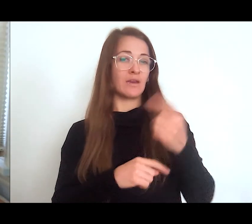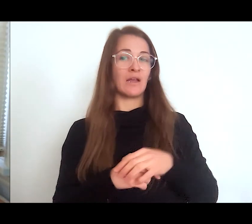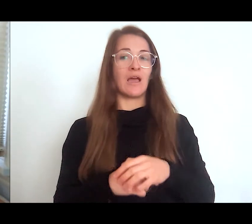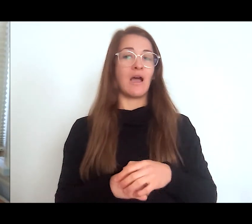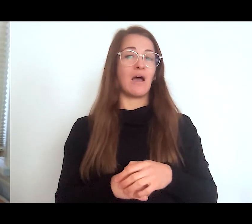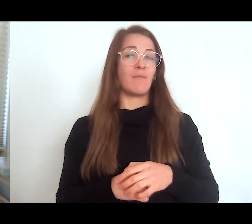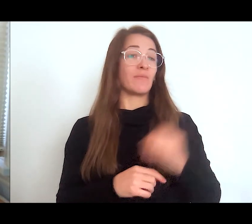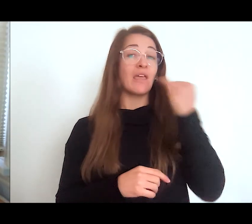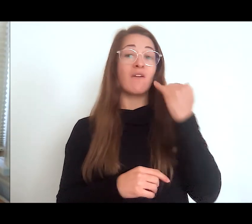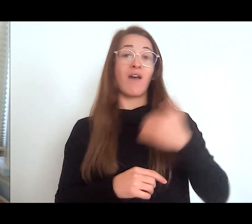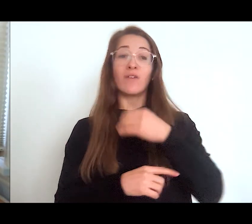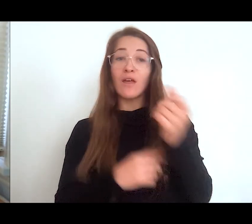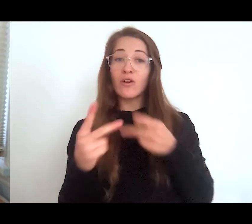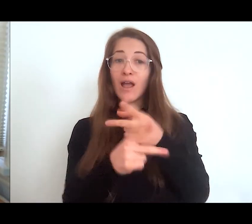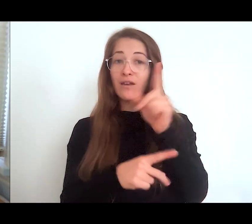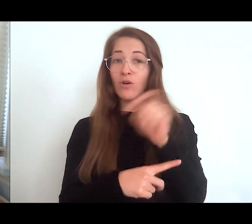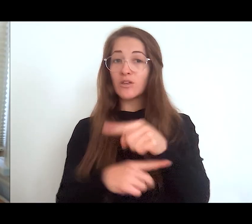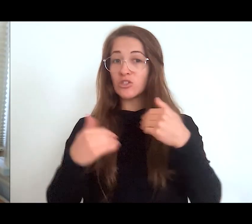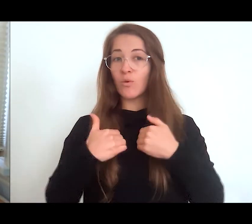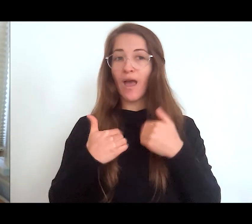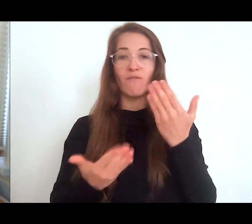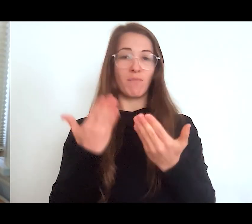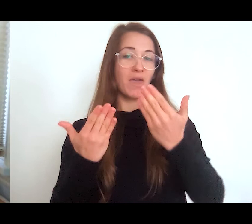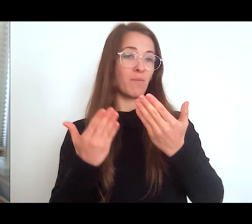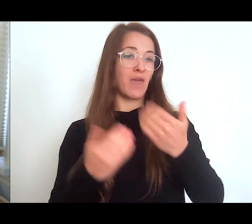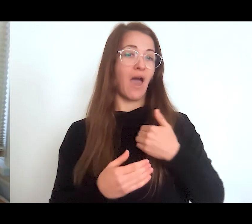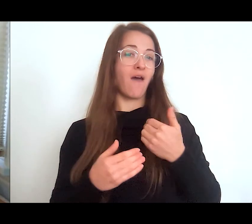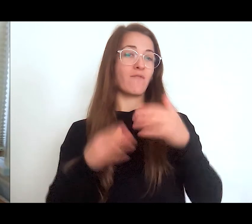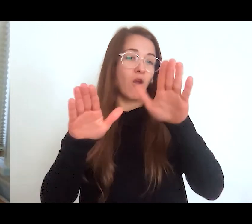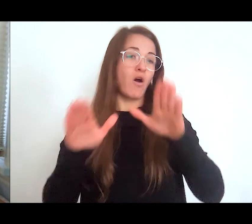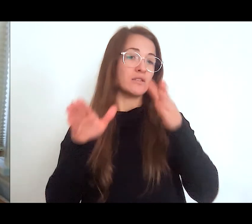WITH THAT PERSON OR SOMEONE LIKE I SAID IF THERE IS ANOTHER TYPE OF QUESTION THAT YOU HAVE, THERE